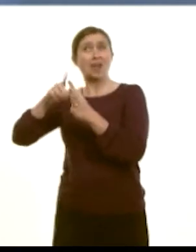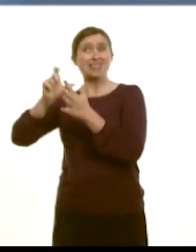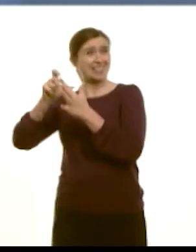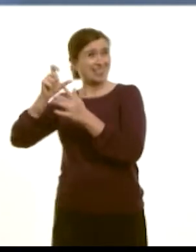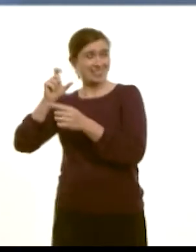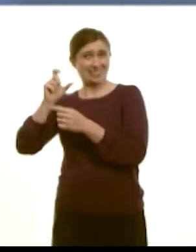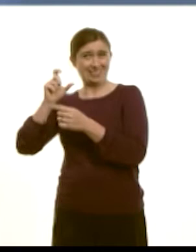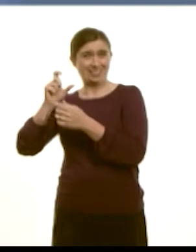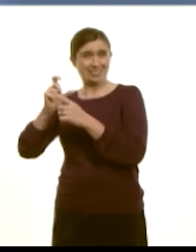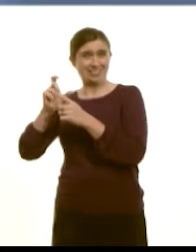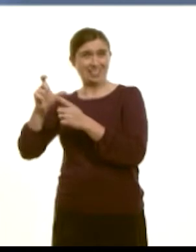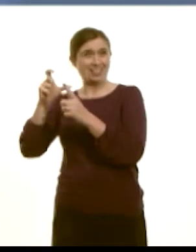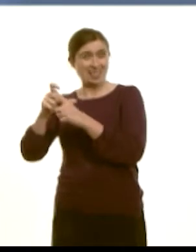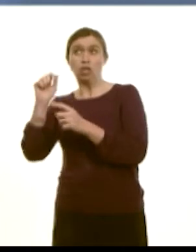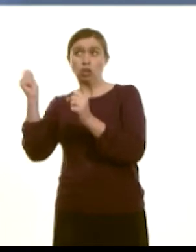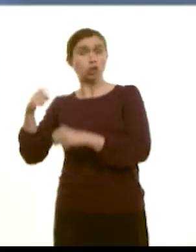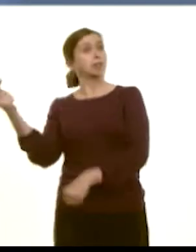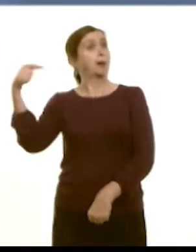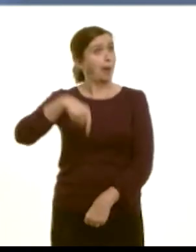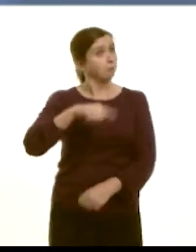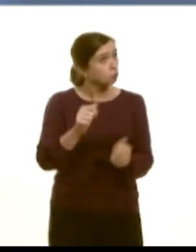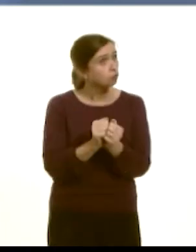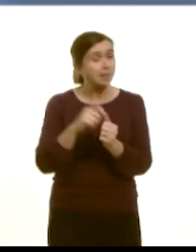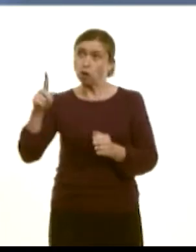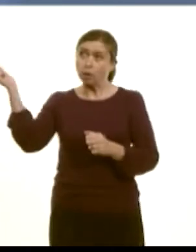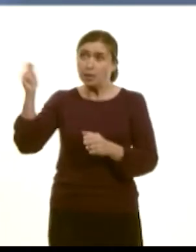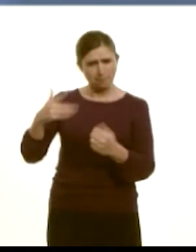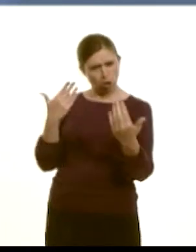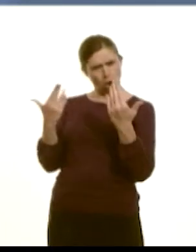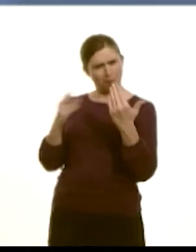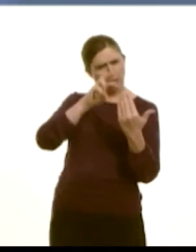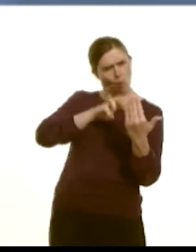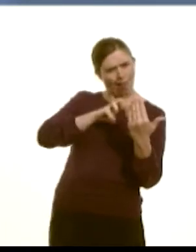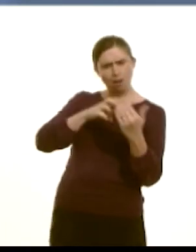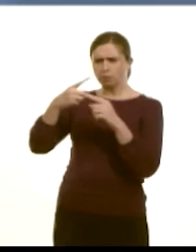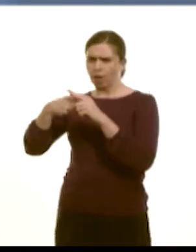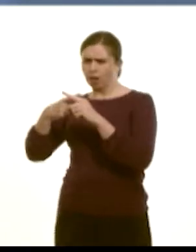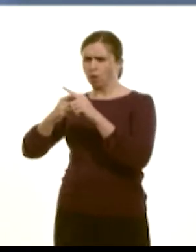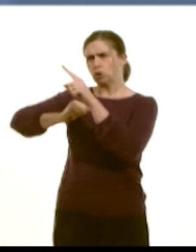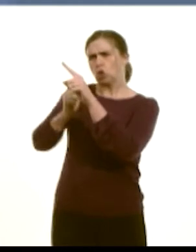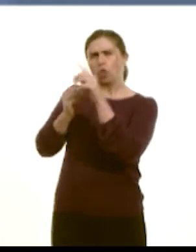comparing the Welsh NHS against all the other health services in England, Scotland and Northern